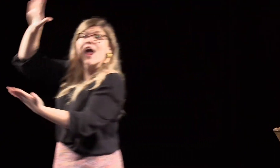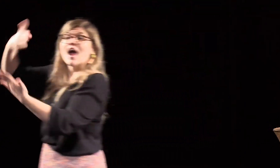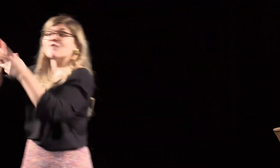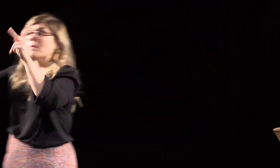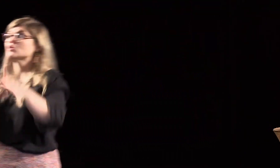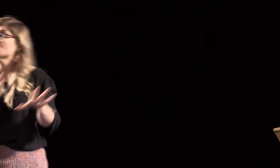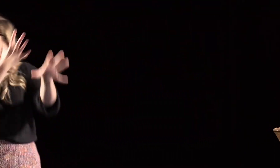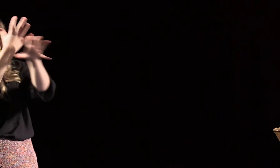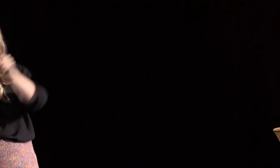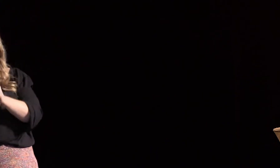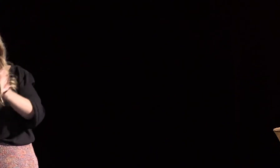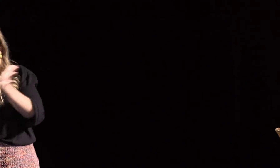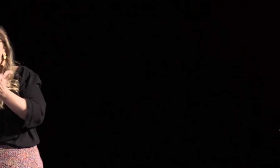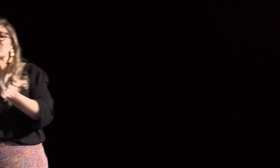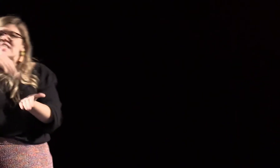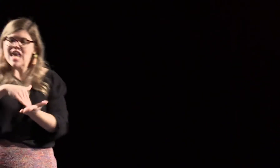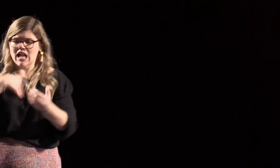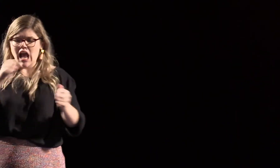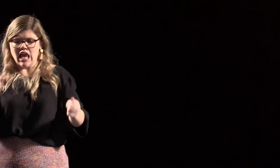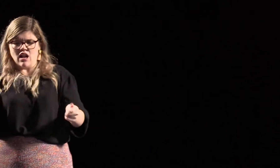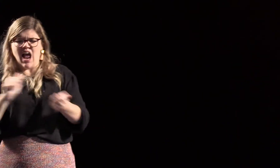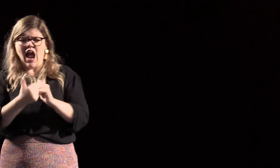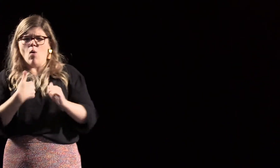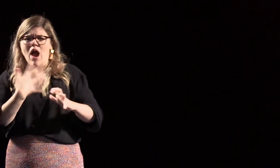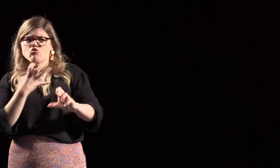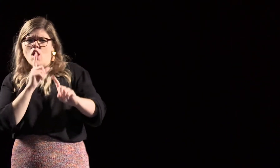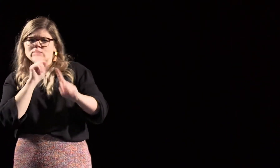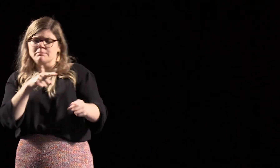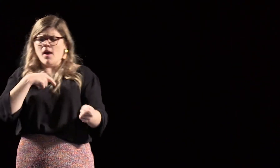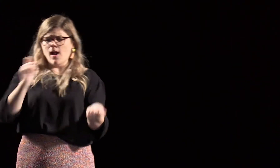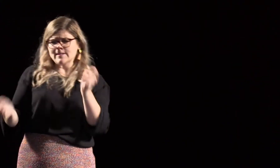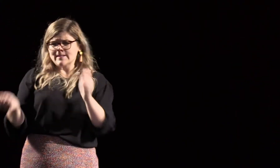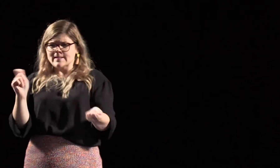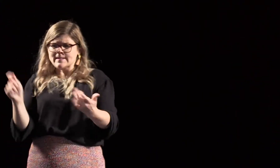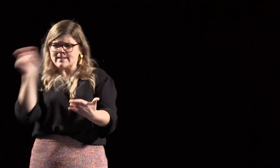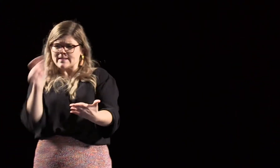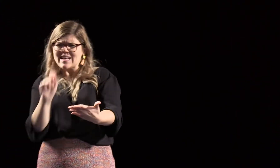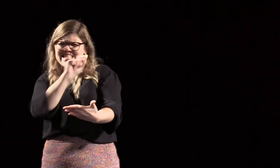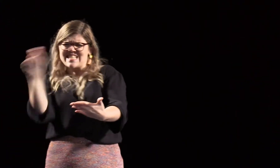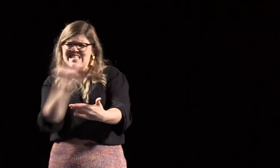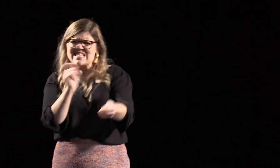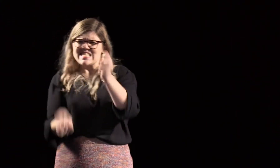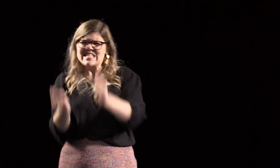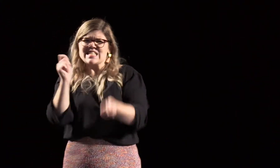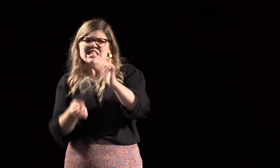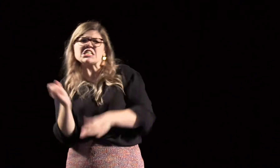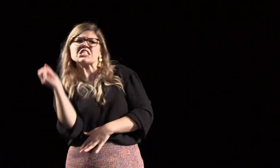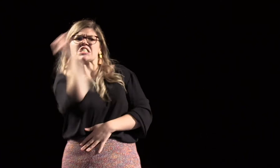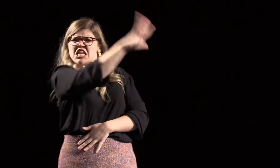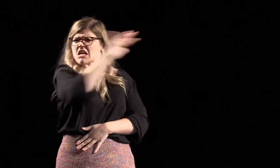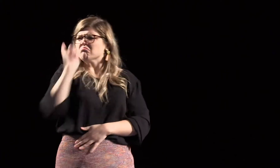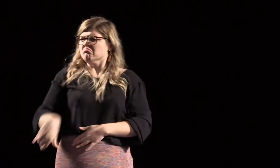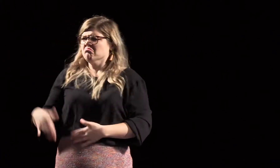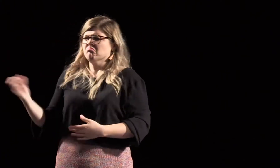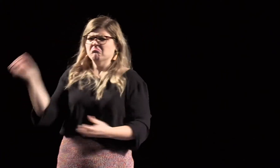It arrives to the other person, they get it. They think about how they want to respond, make edits and revisions to it, and then mail it back.